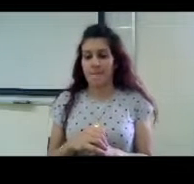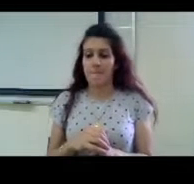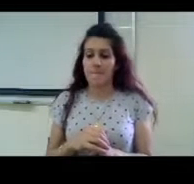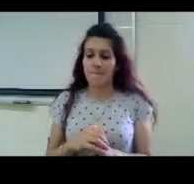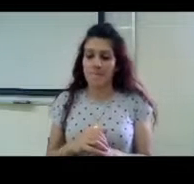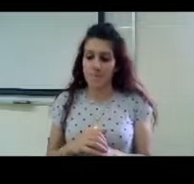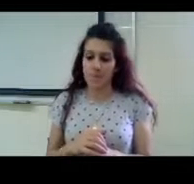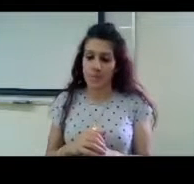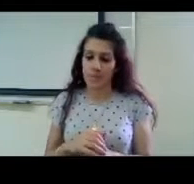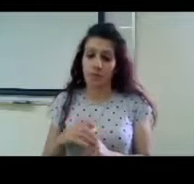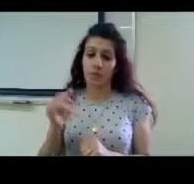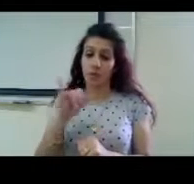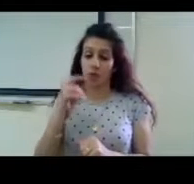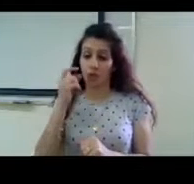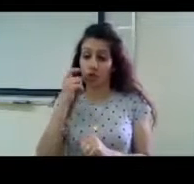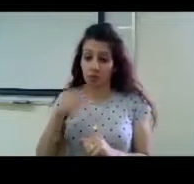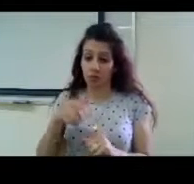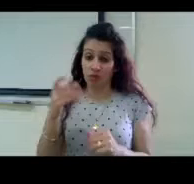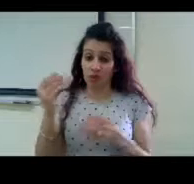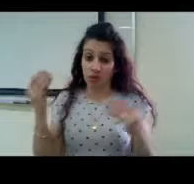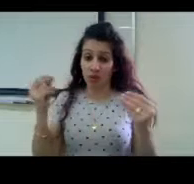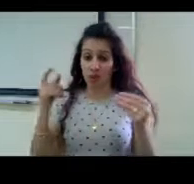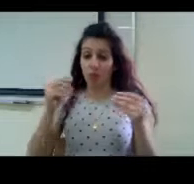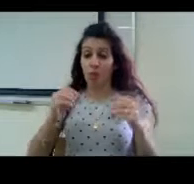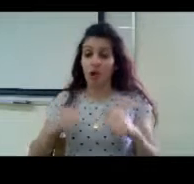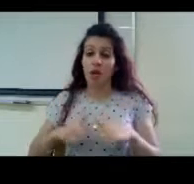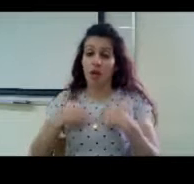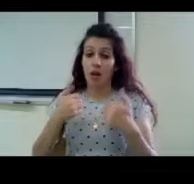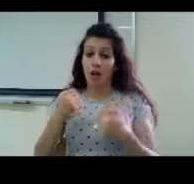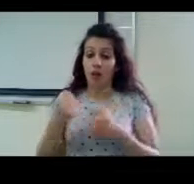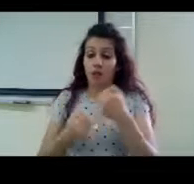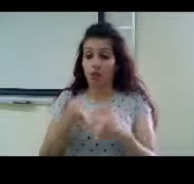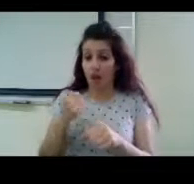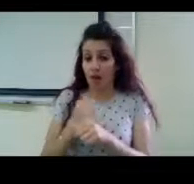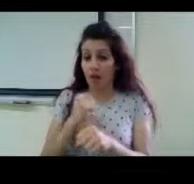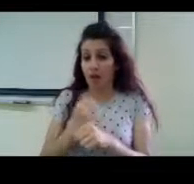support for differentiated and personalized learning its intended for